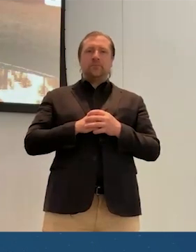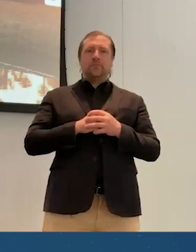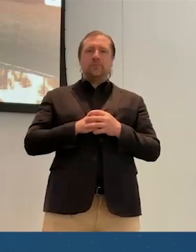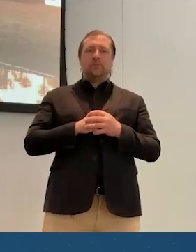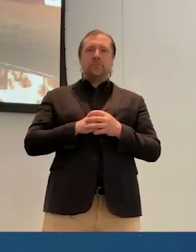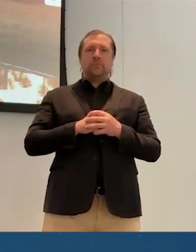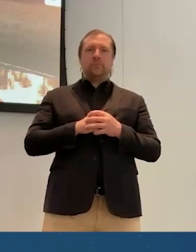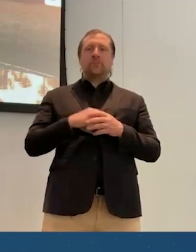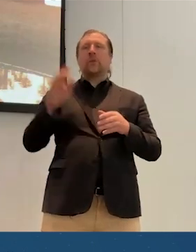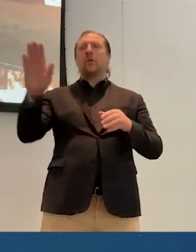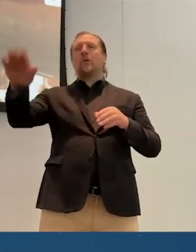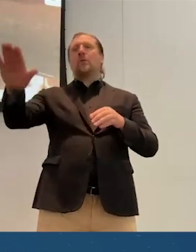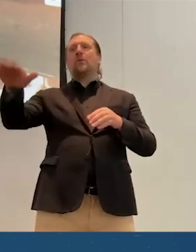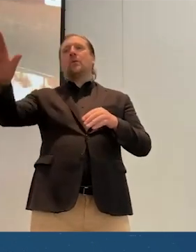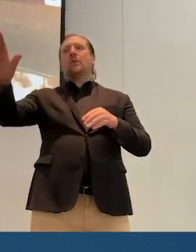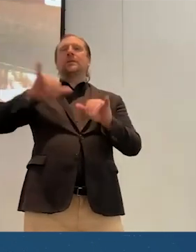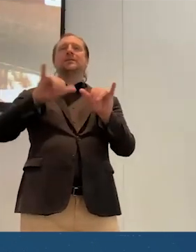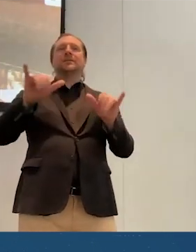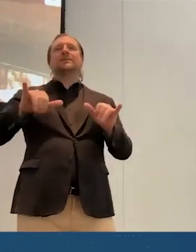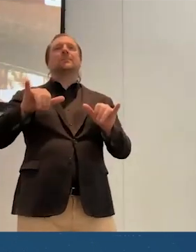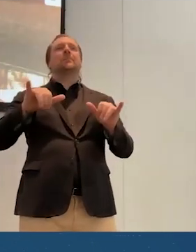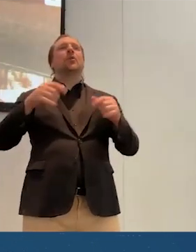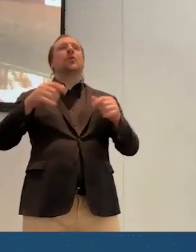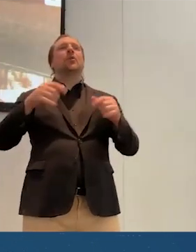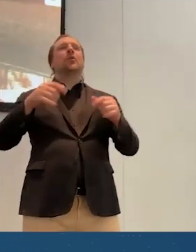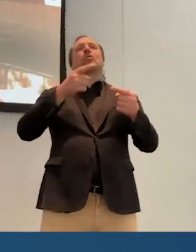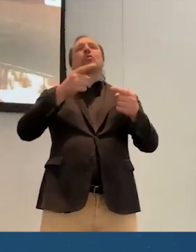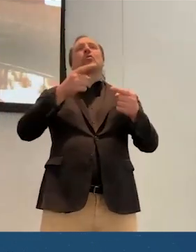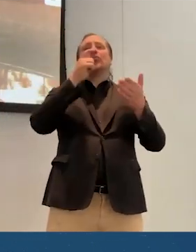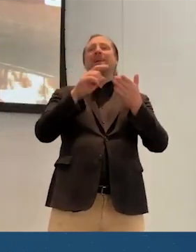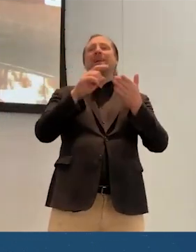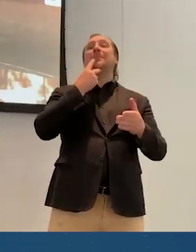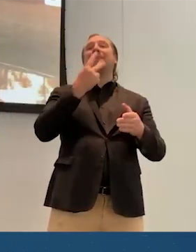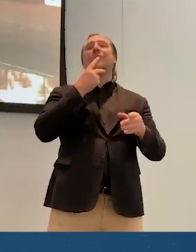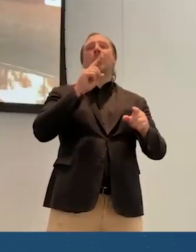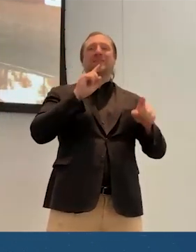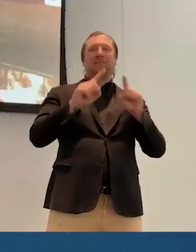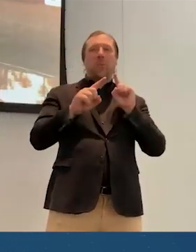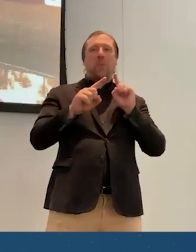correctly recognized by the system over the first iterations